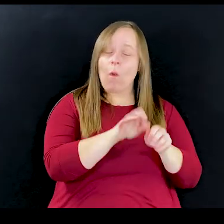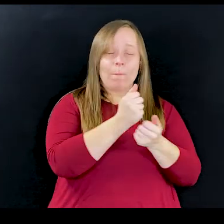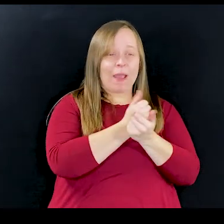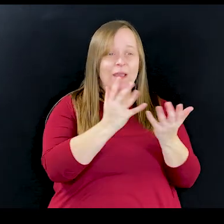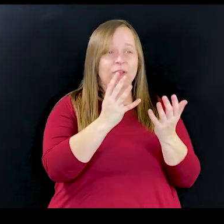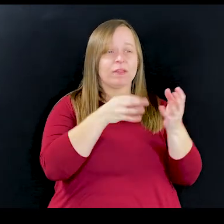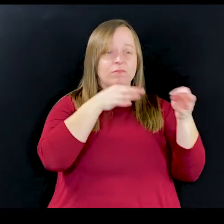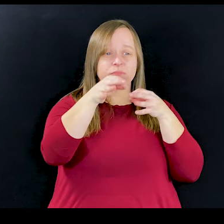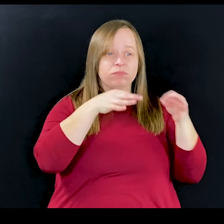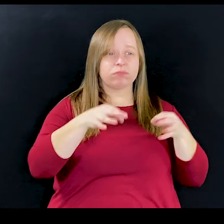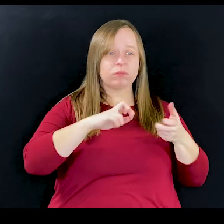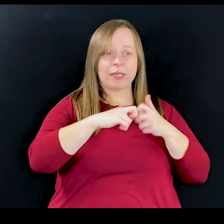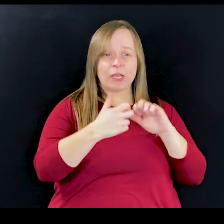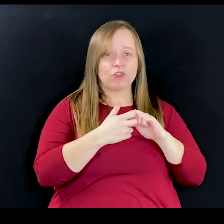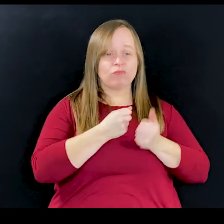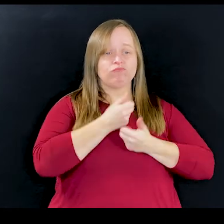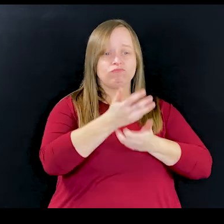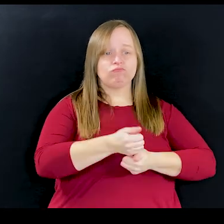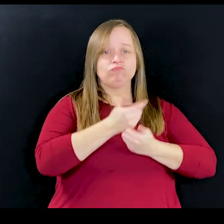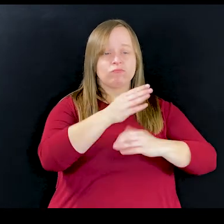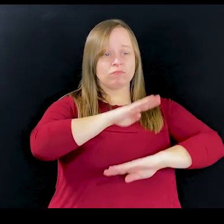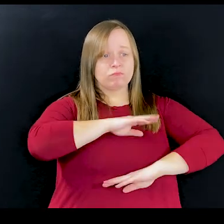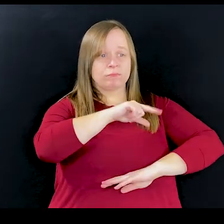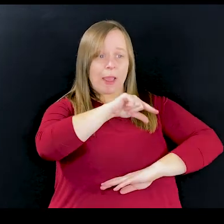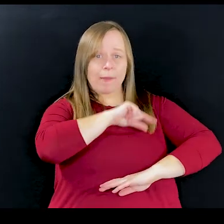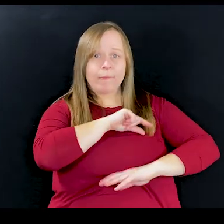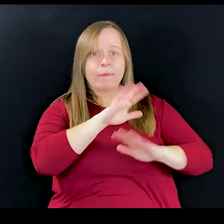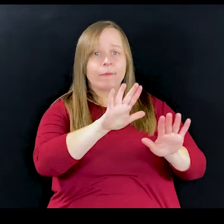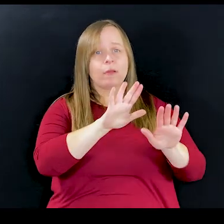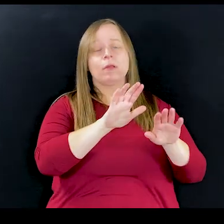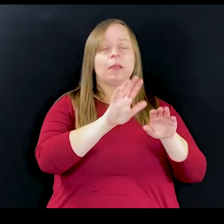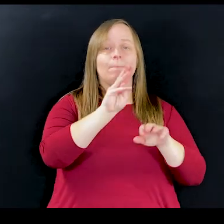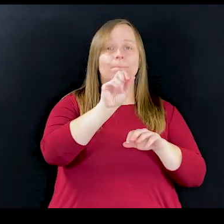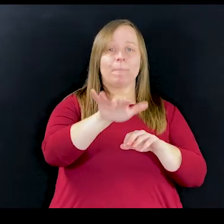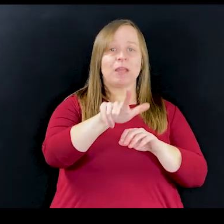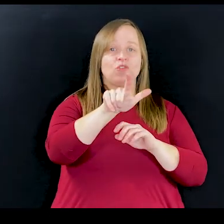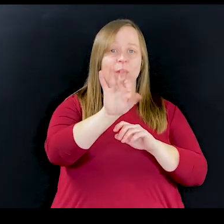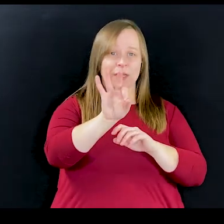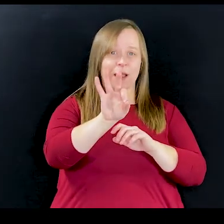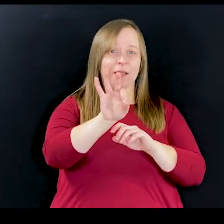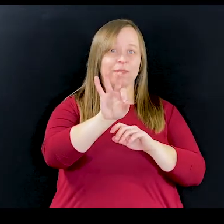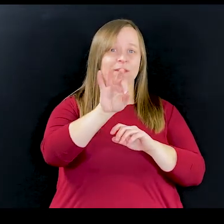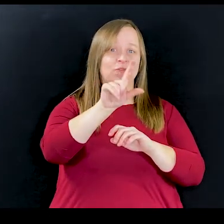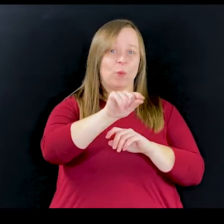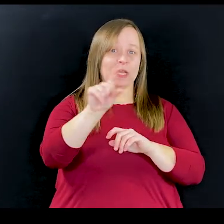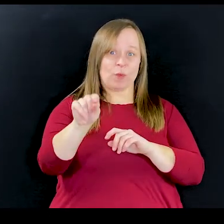and you narrate your issues so that you need all these elements by May 29 of this year.